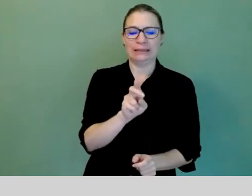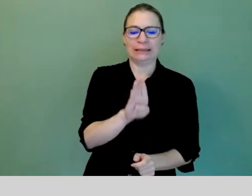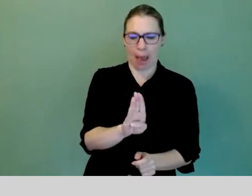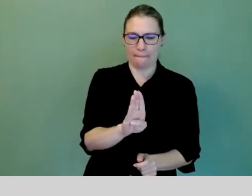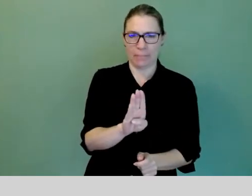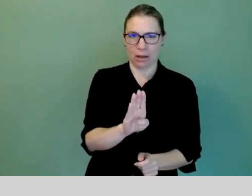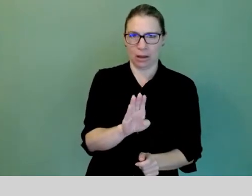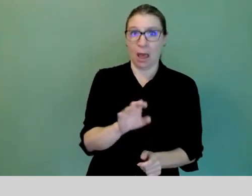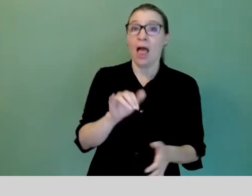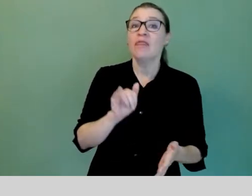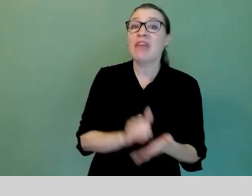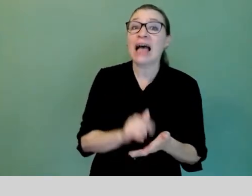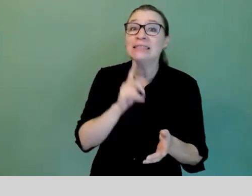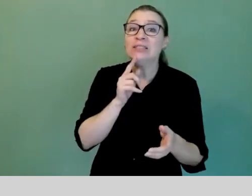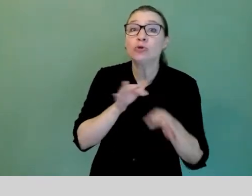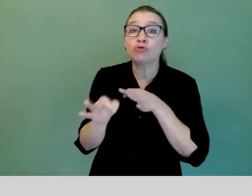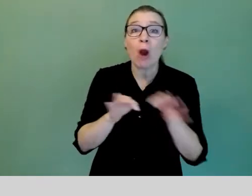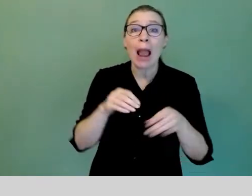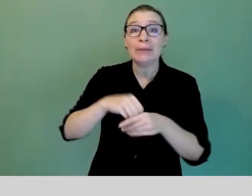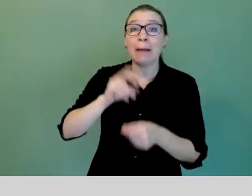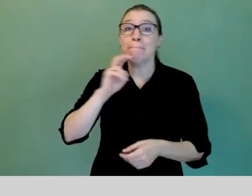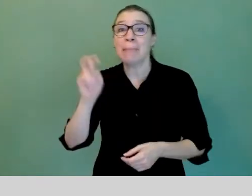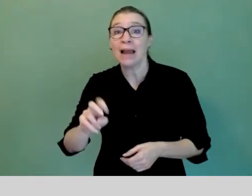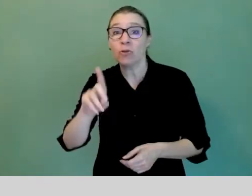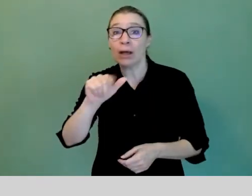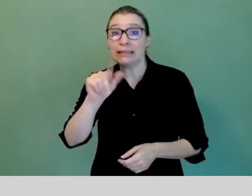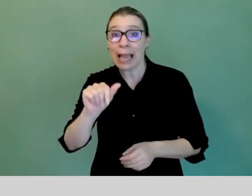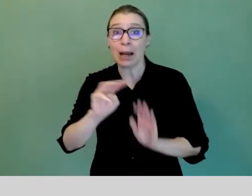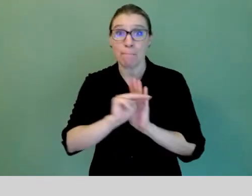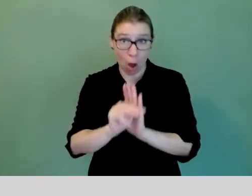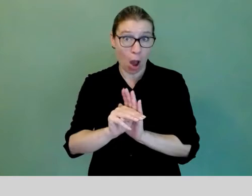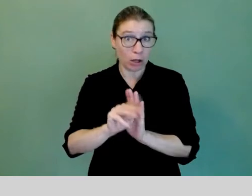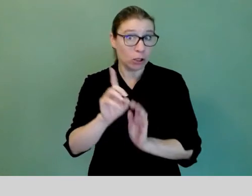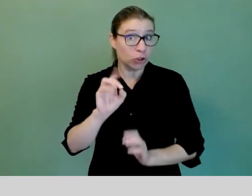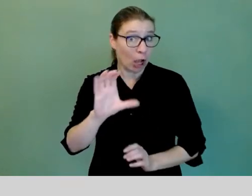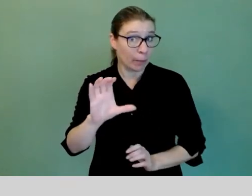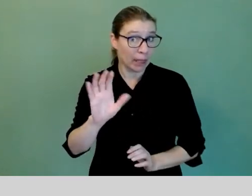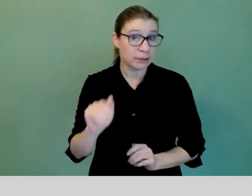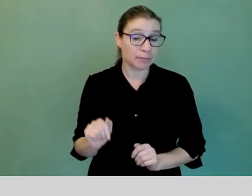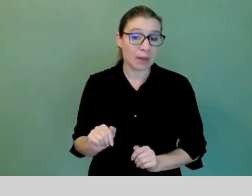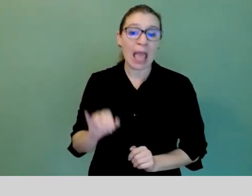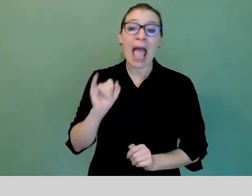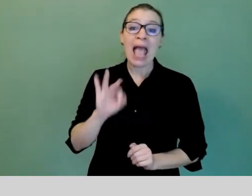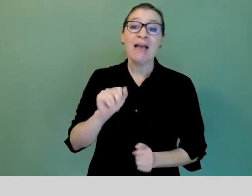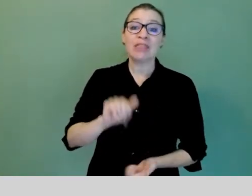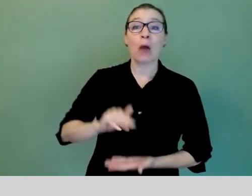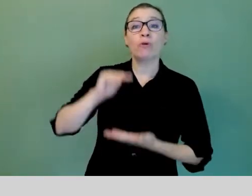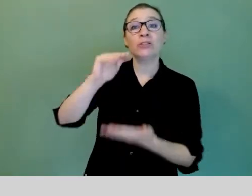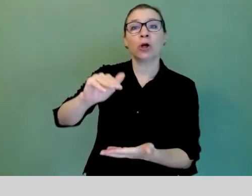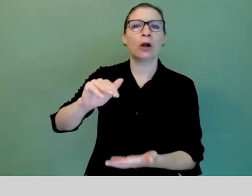This is described in the Python Data Model document. If that returns NotImplemented,